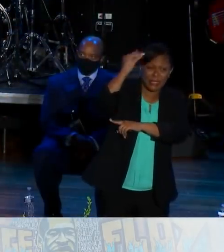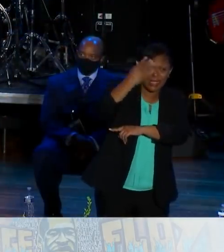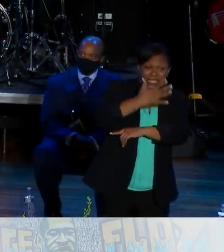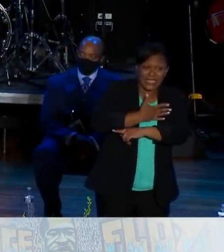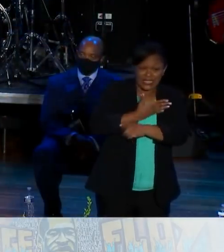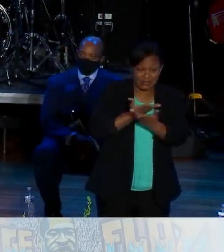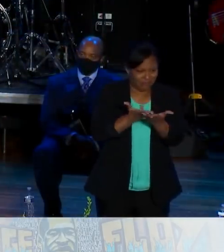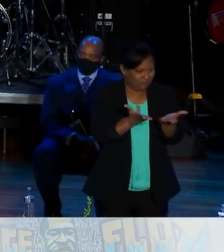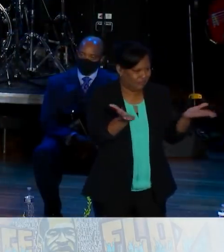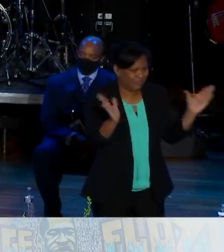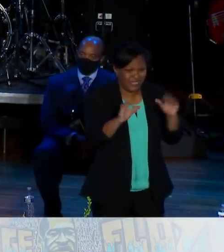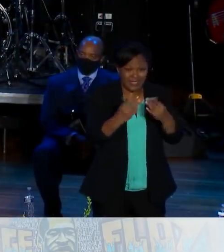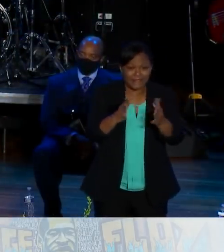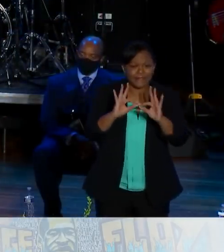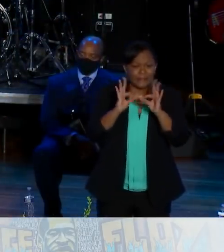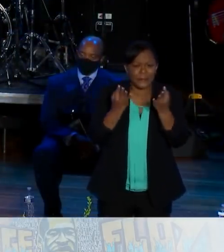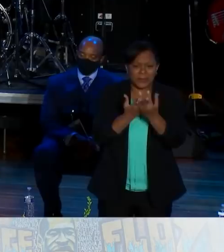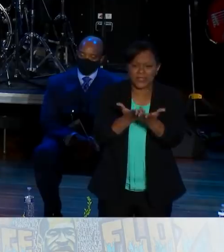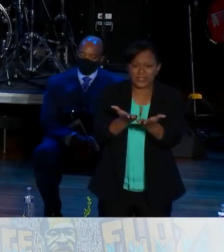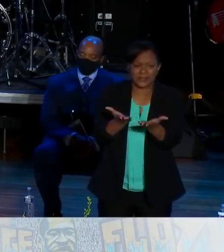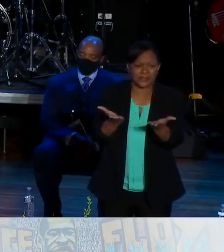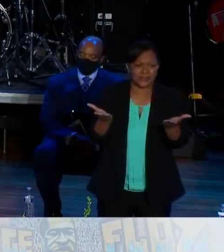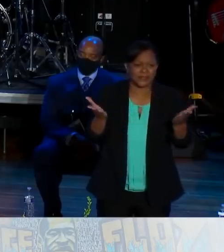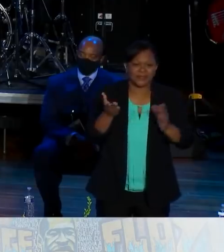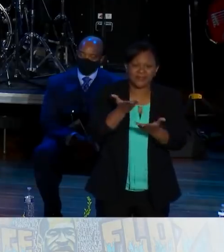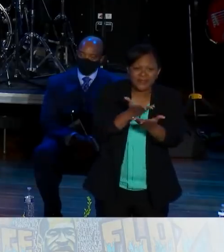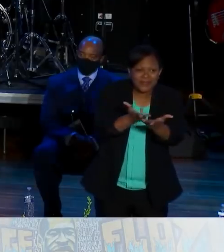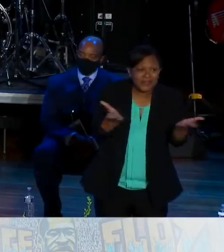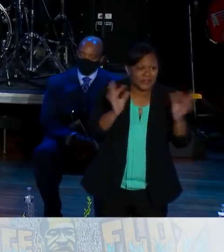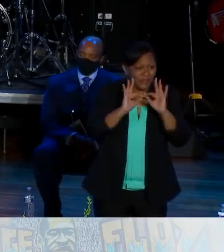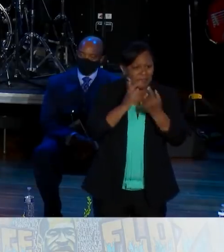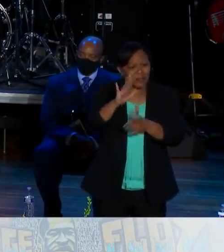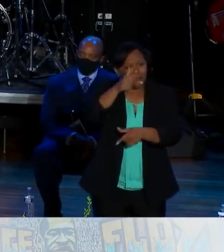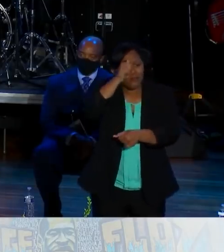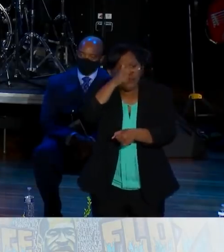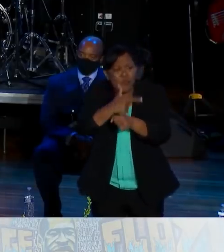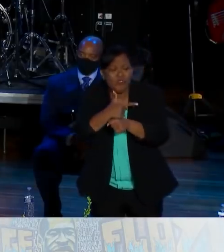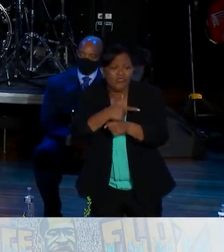SUPERNATURAL COMFORT AND GRACE, THAT THEY MAY BE GRANTED A FEW MOMENTS OF RESPITE AS THEIR BROTHER FATHER AND BROTHER AND